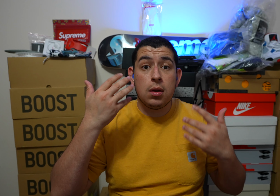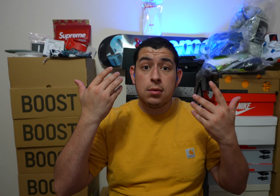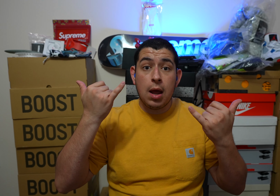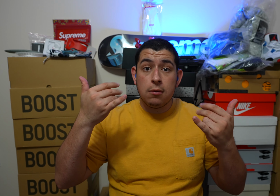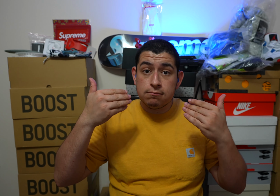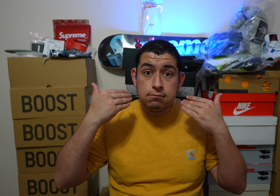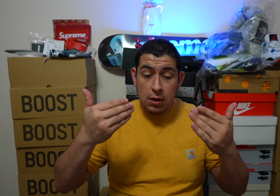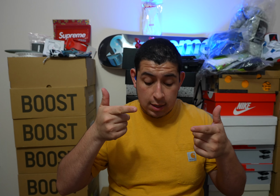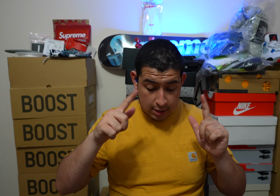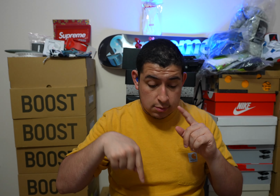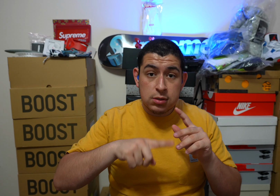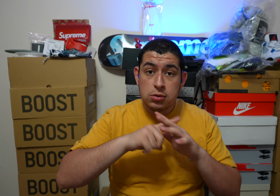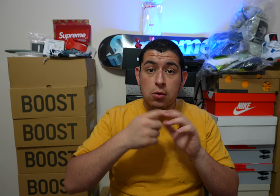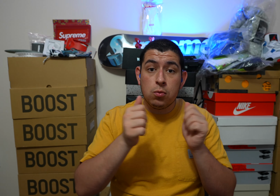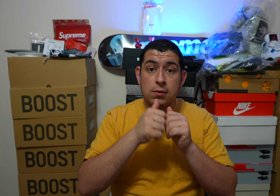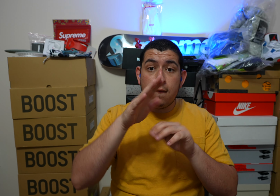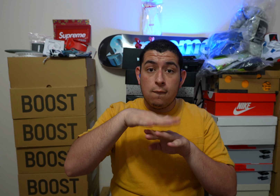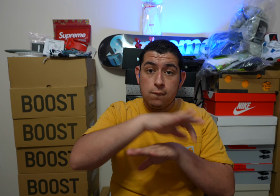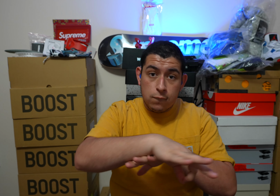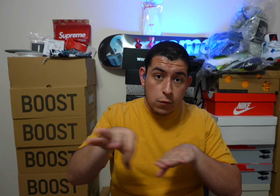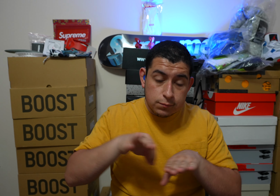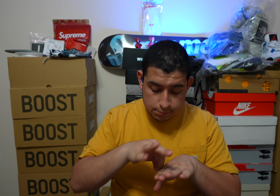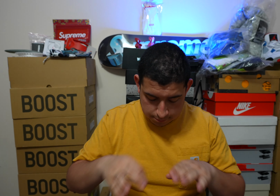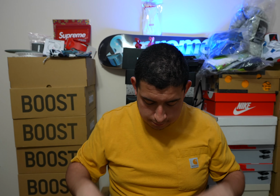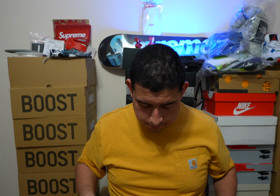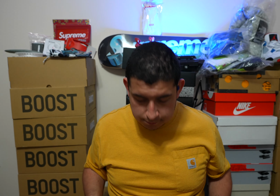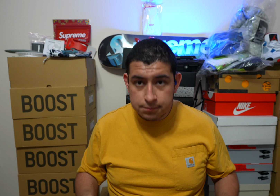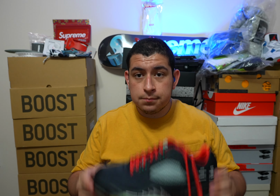Now it is time to on-foot clip